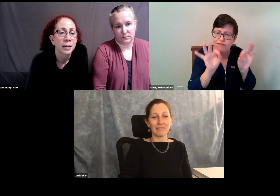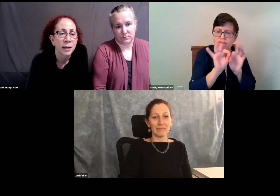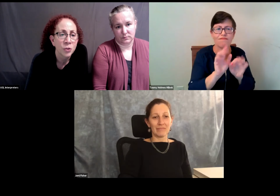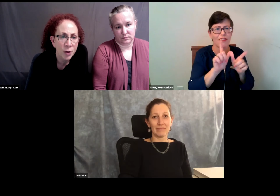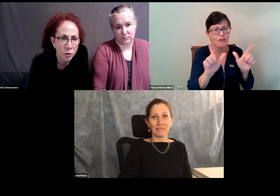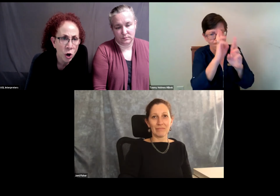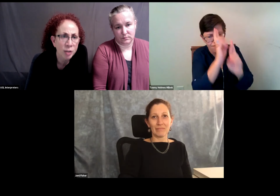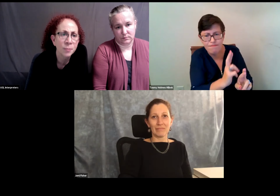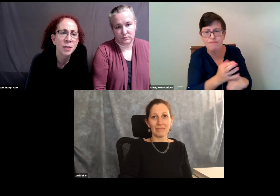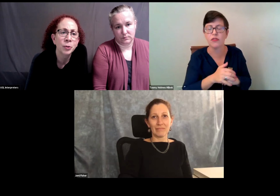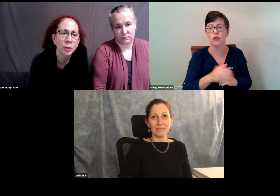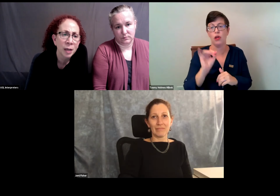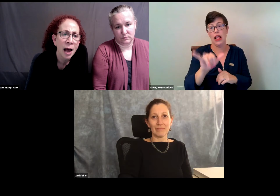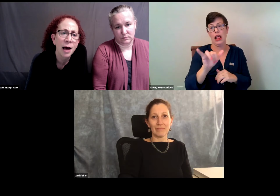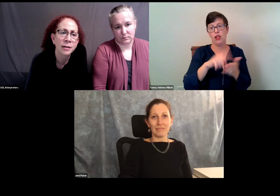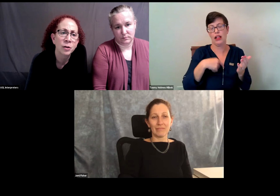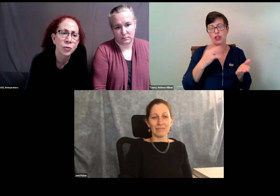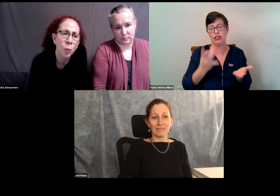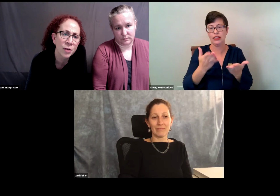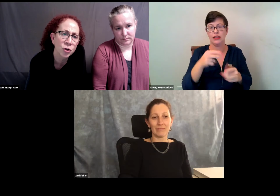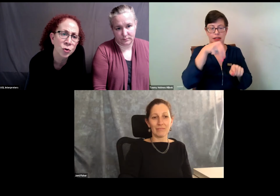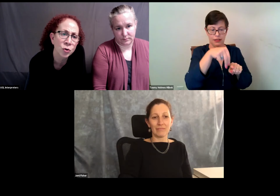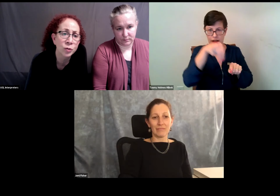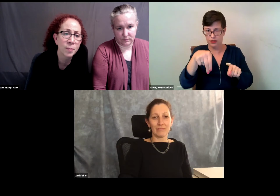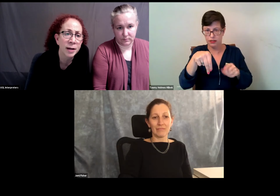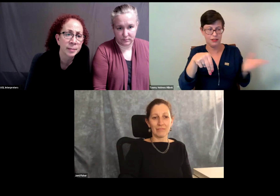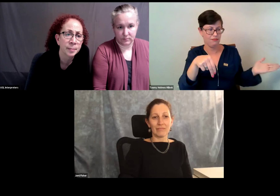In the way that you talk to people and the way that you show respect